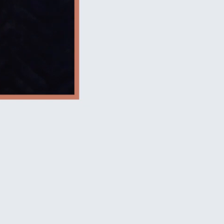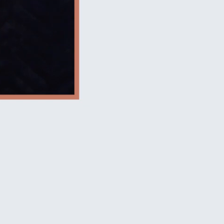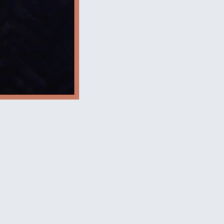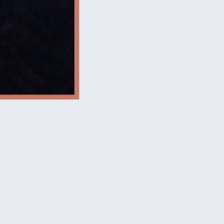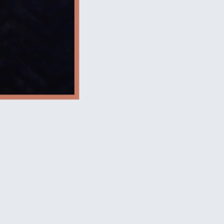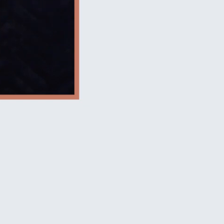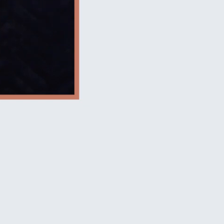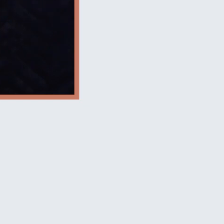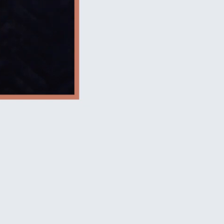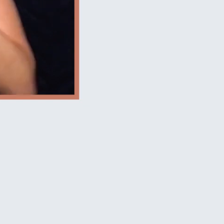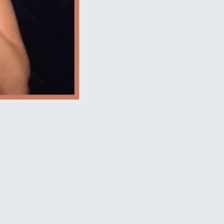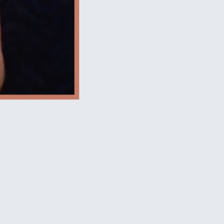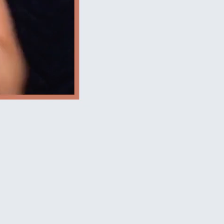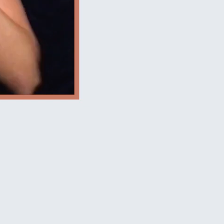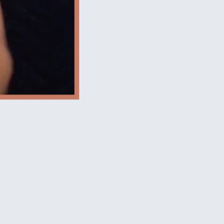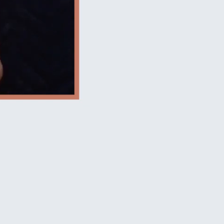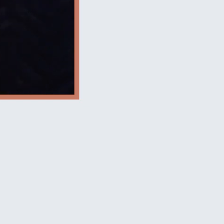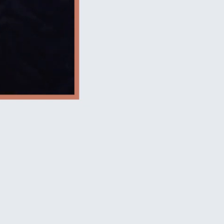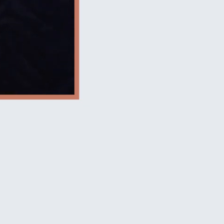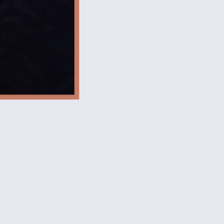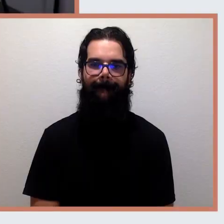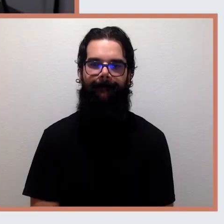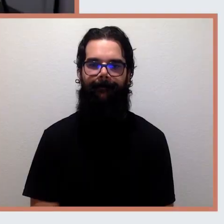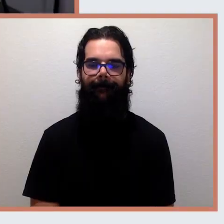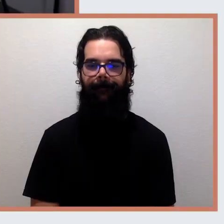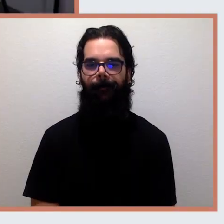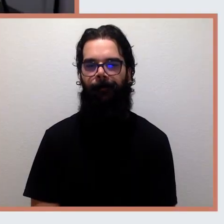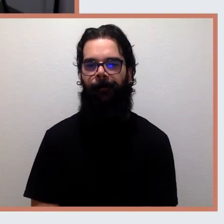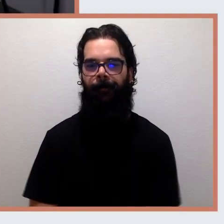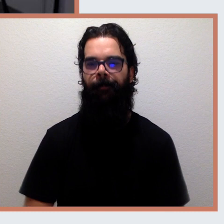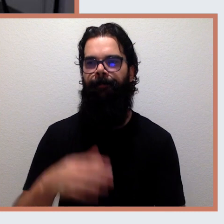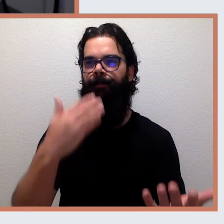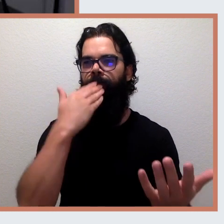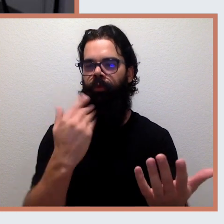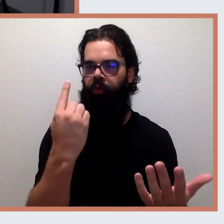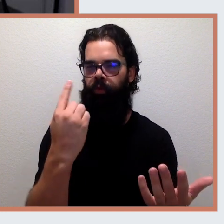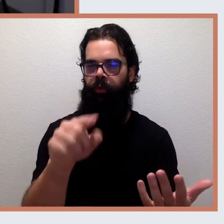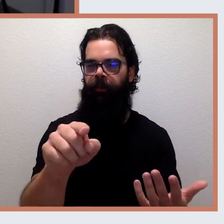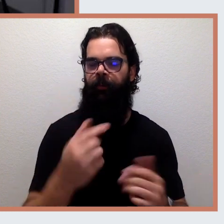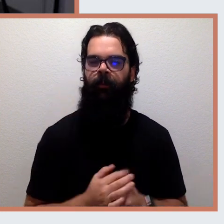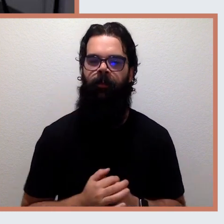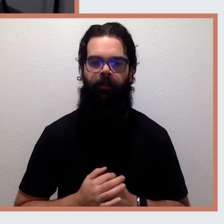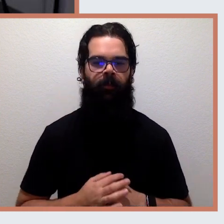whether it's a quote that you live by or something that you truly follow, what would you want, what message do you want to give?